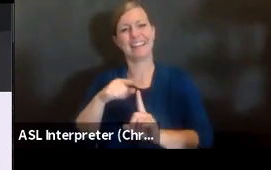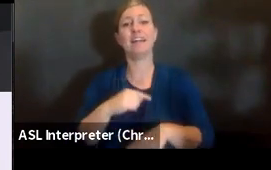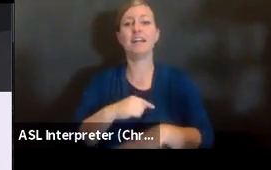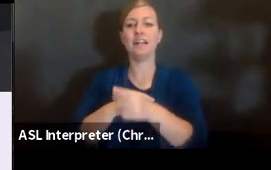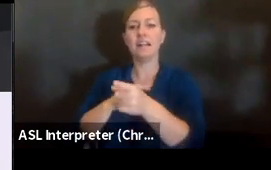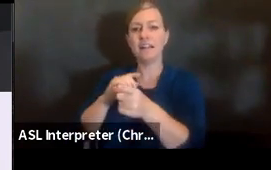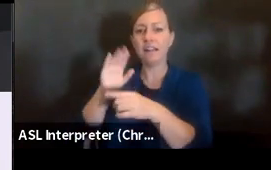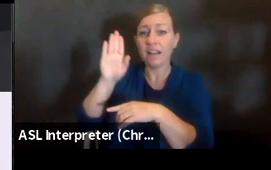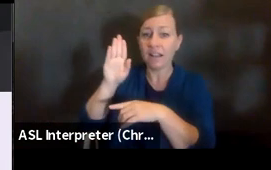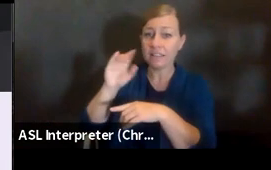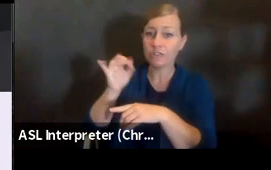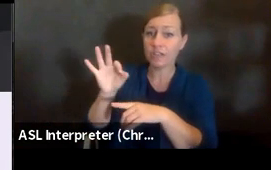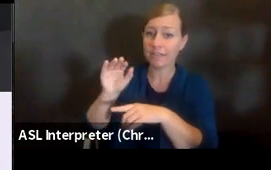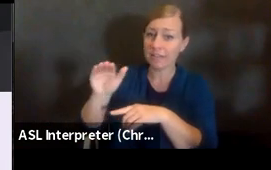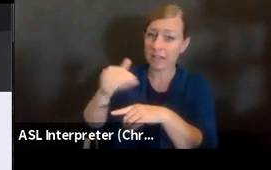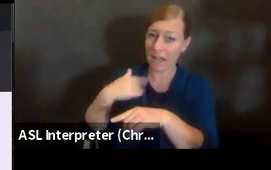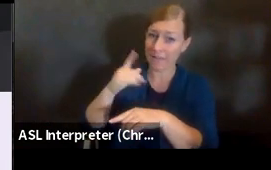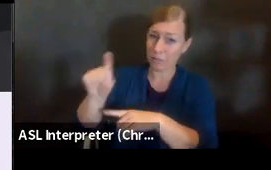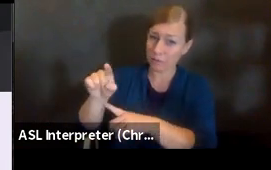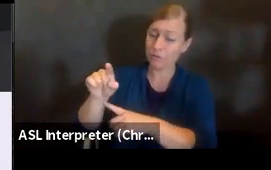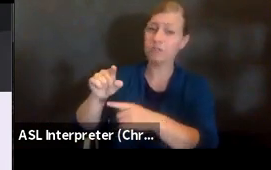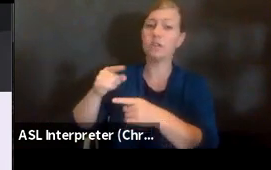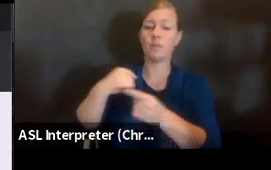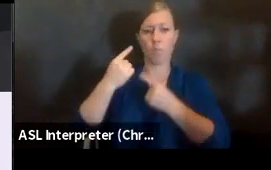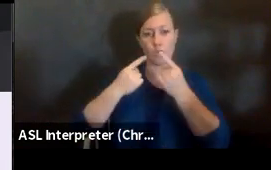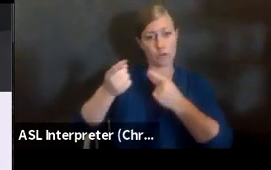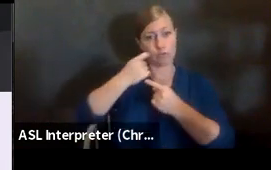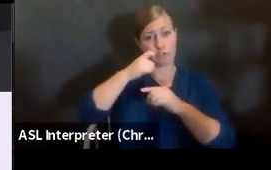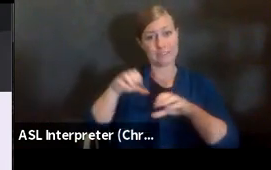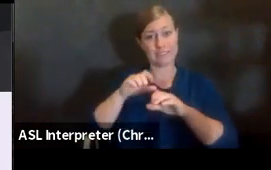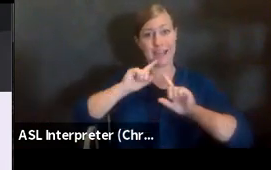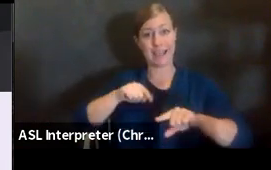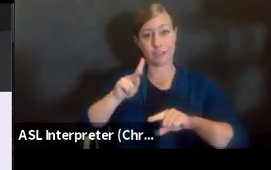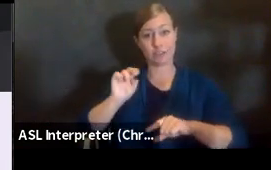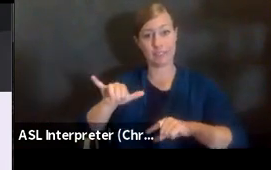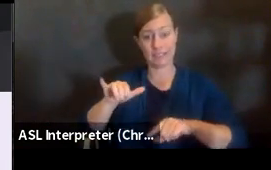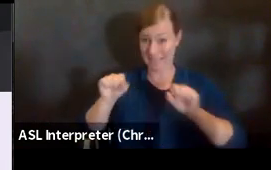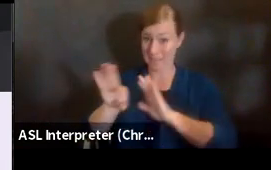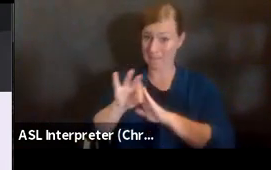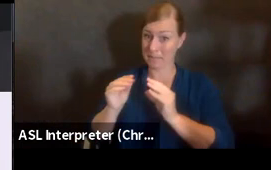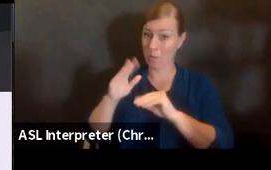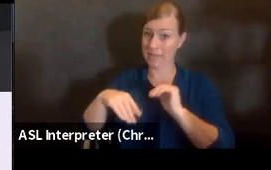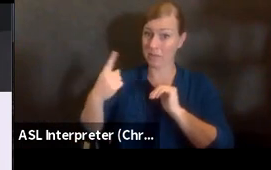Katherine Livick - ESD 112: Oh yeah, go ahead. Jeff Crawford: You know, I'm wondering when you did your answer key, is there a way to select more than one right answer? Is that an option?